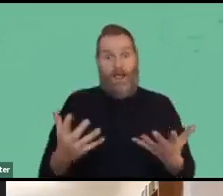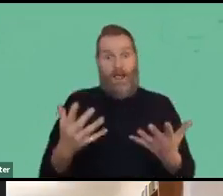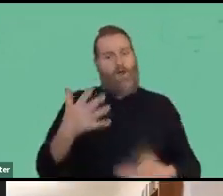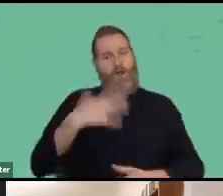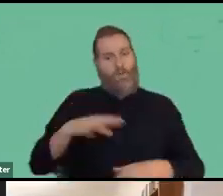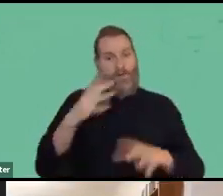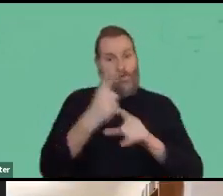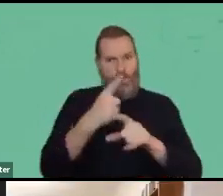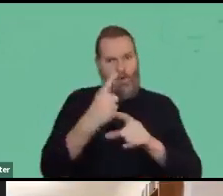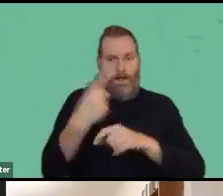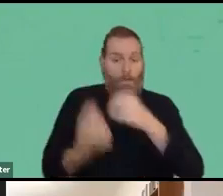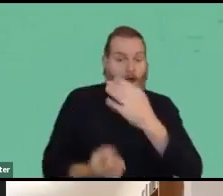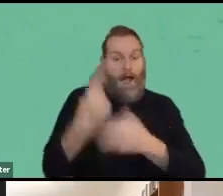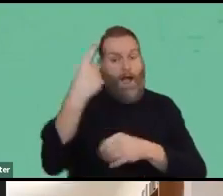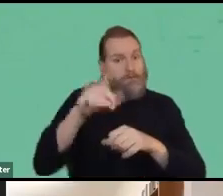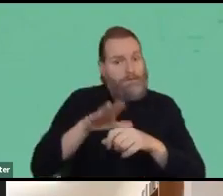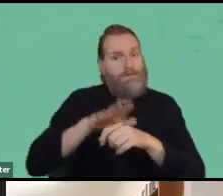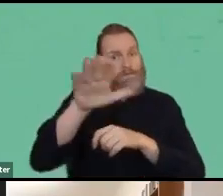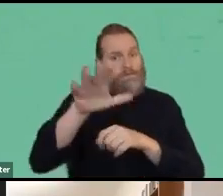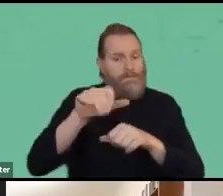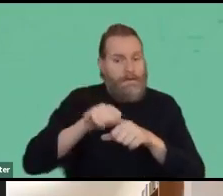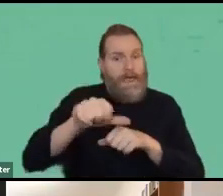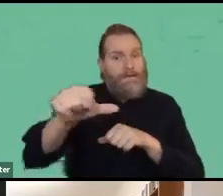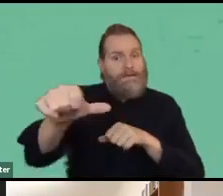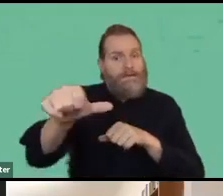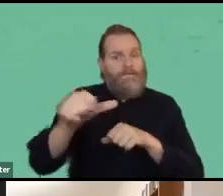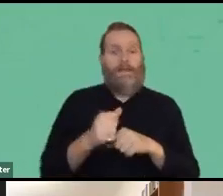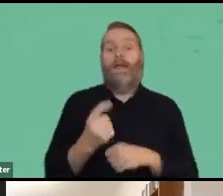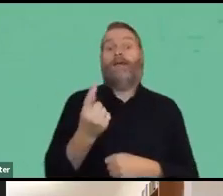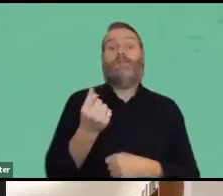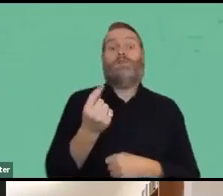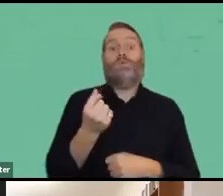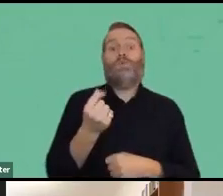things tonight in a minute I’m going to introduce Rachel and ask us to tell us about tonight's